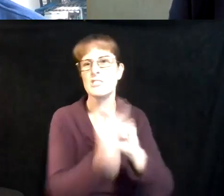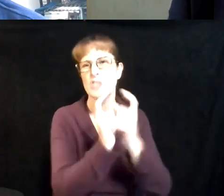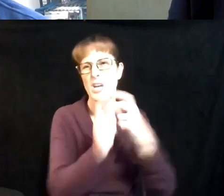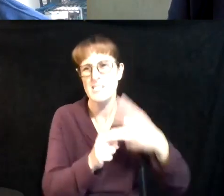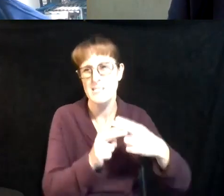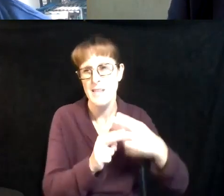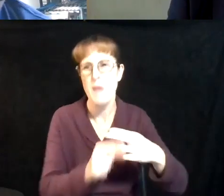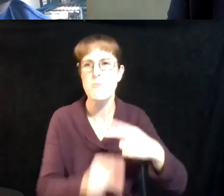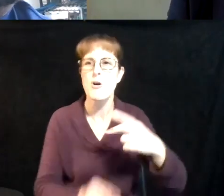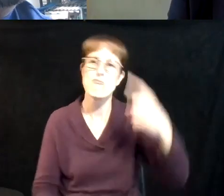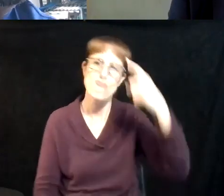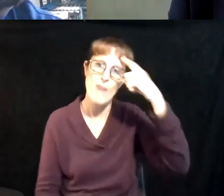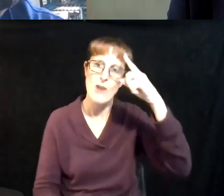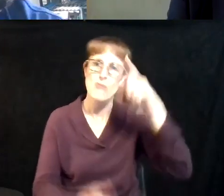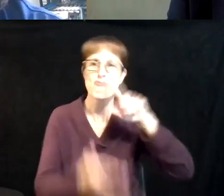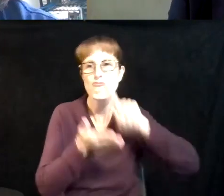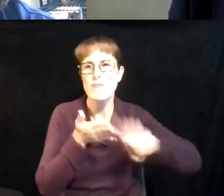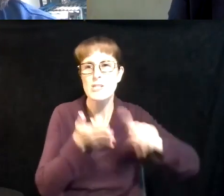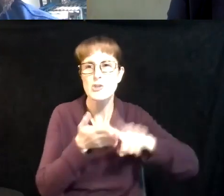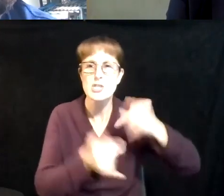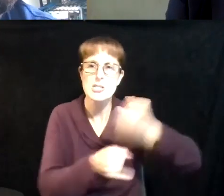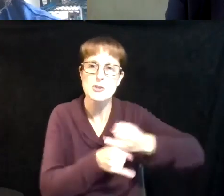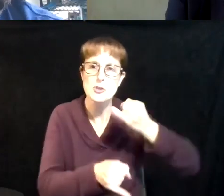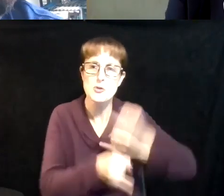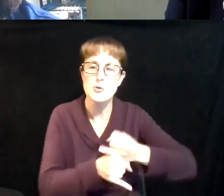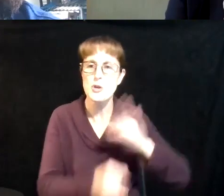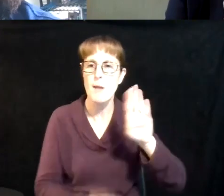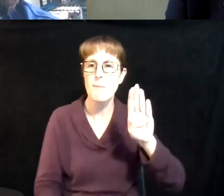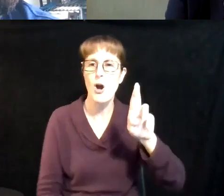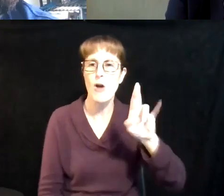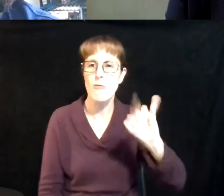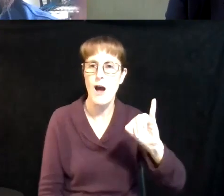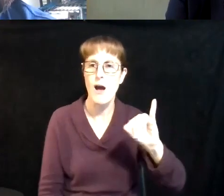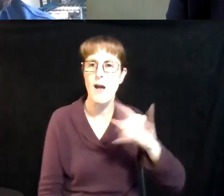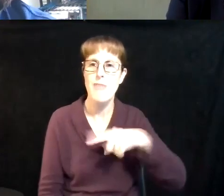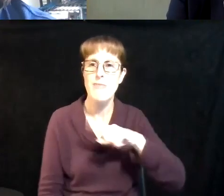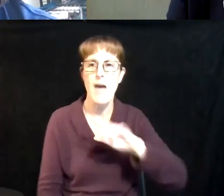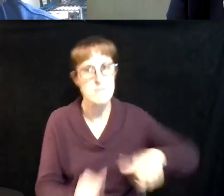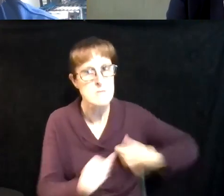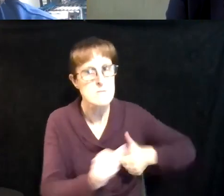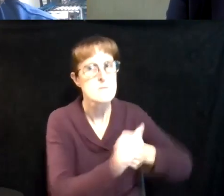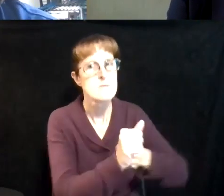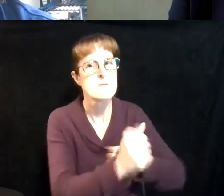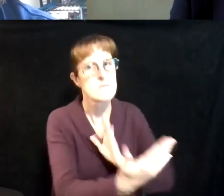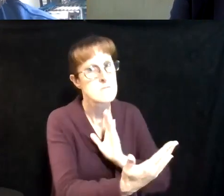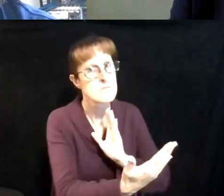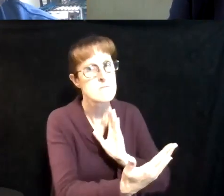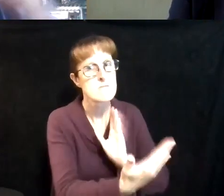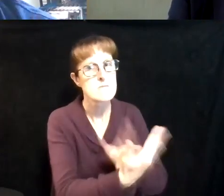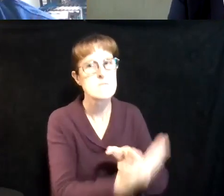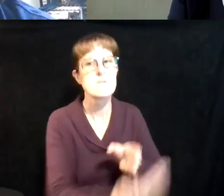going after Jay Nolan Center's fundraising